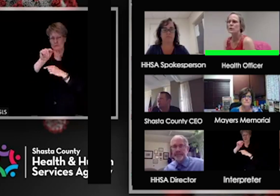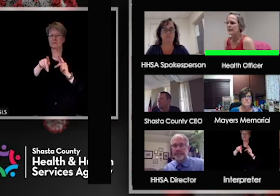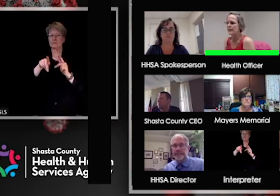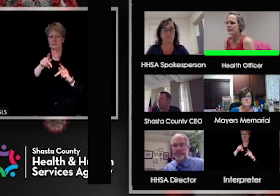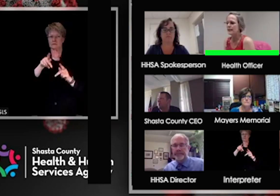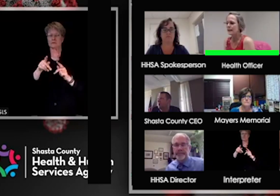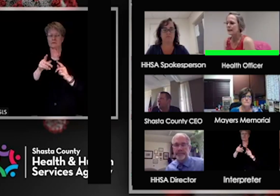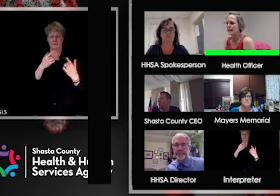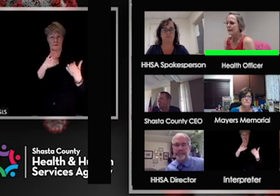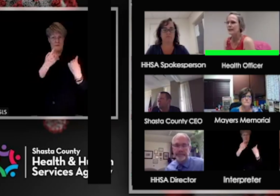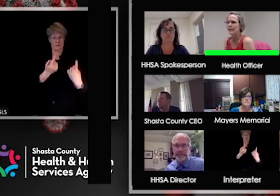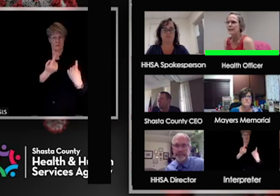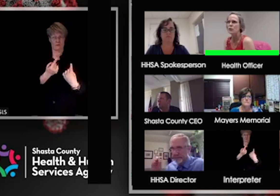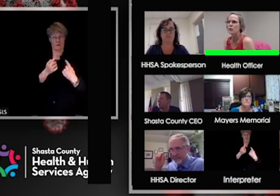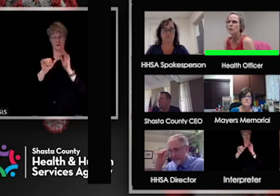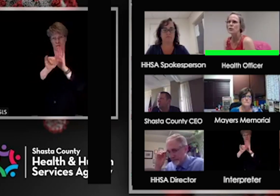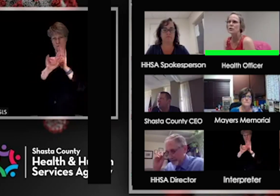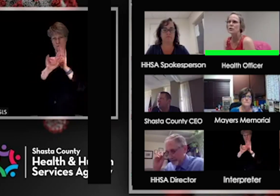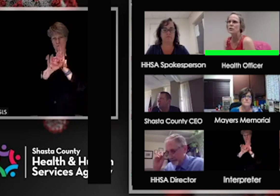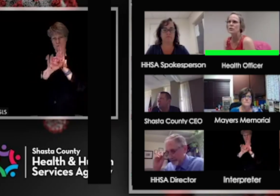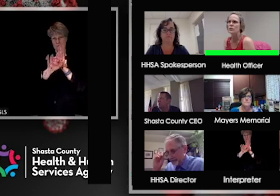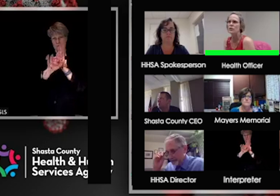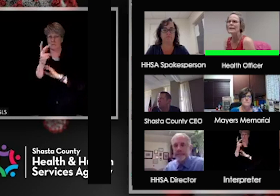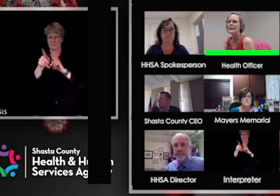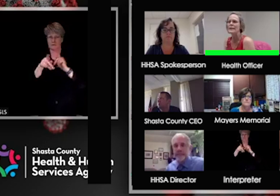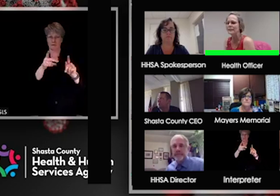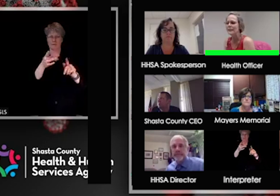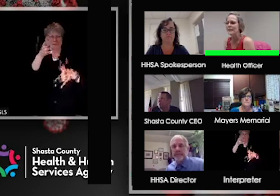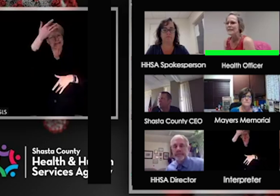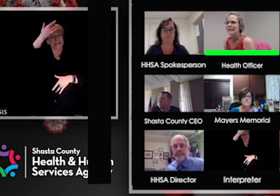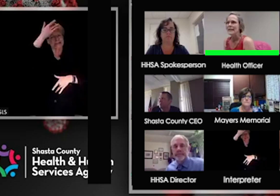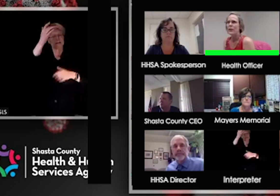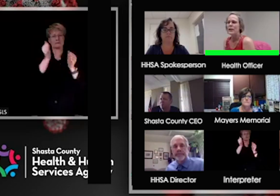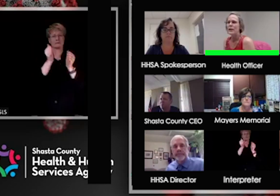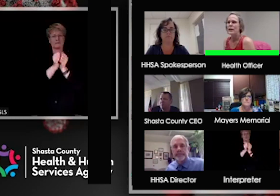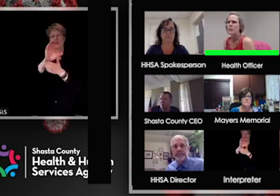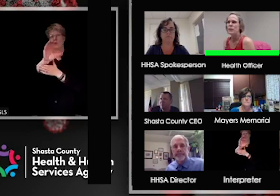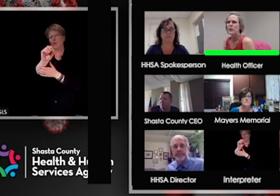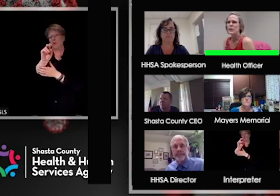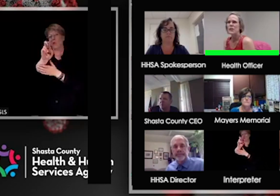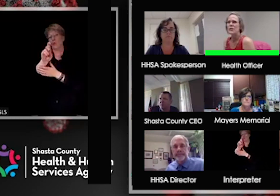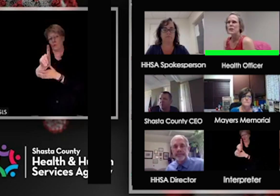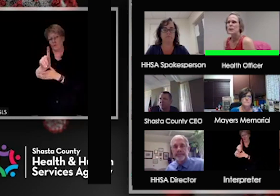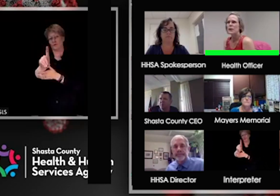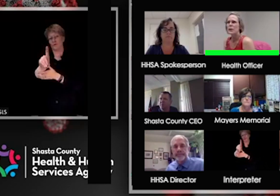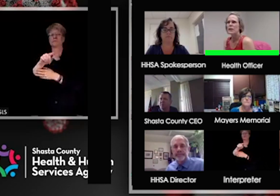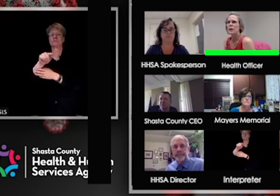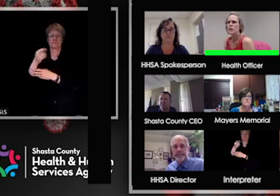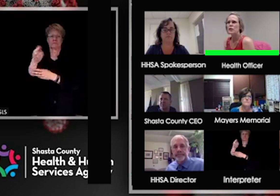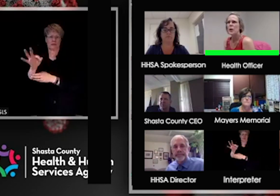COVID-19 that attended and two additional close contacts. There was also a graduation